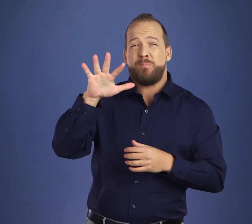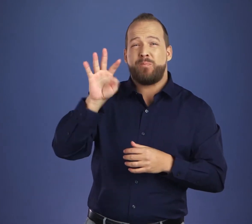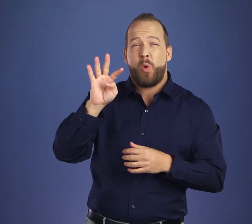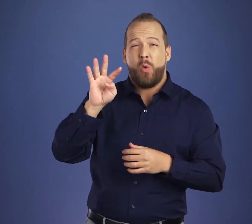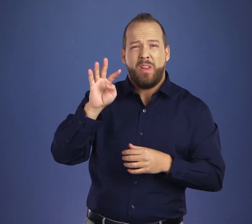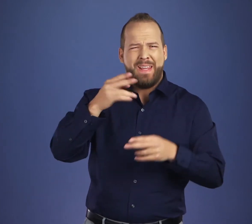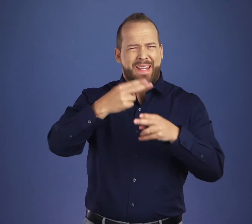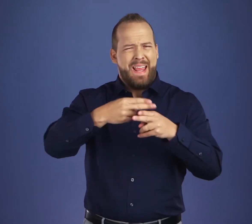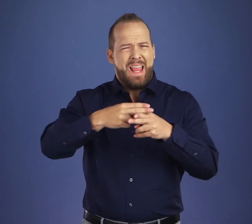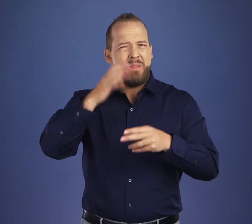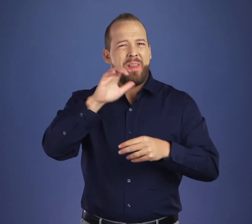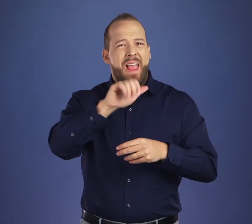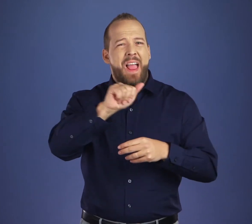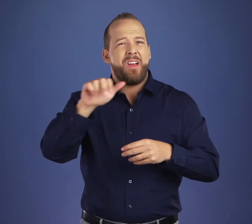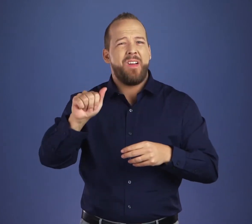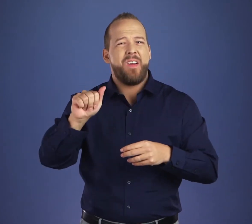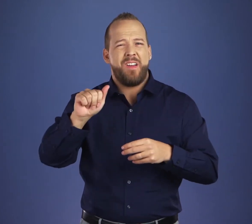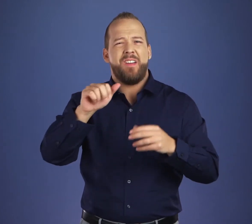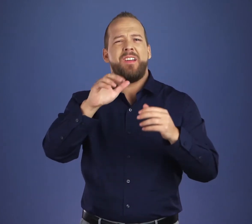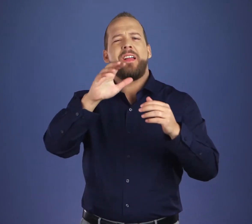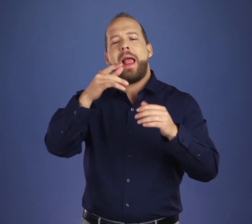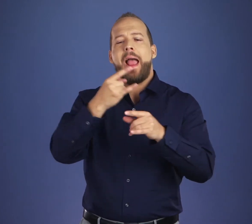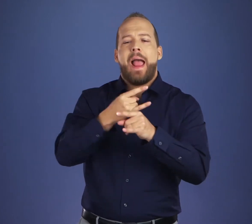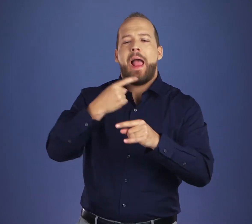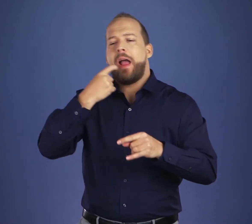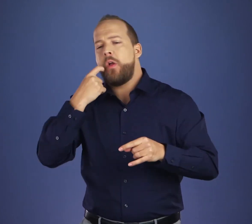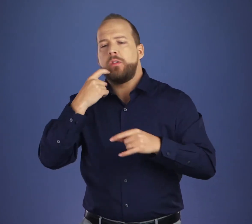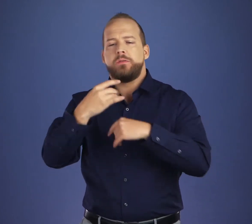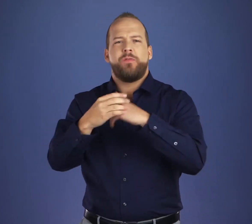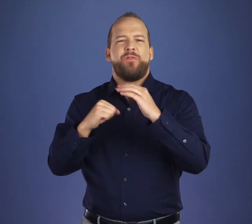* In 1954, the name of the Alcoholic Foundation, Inc.,